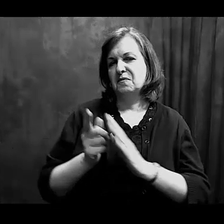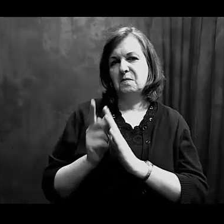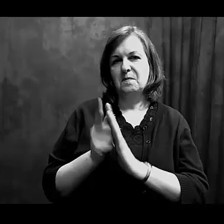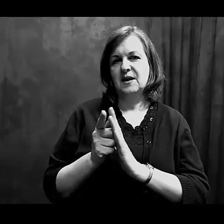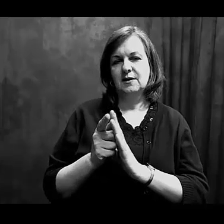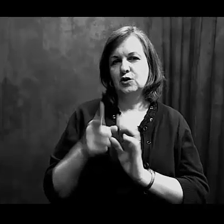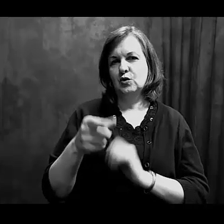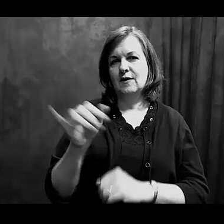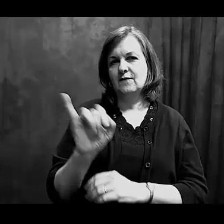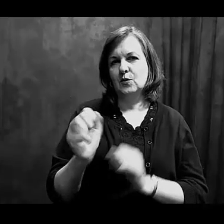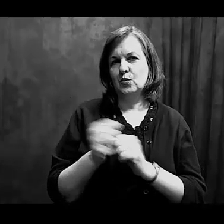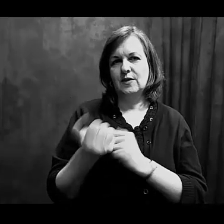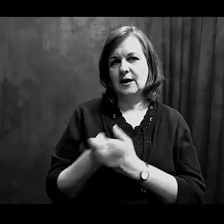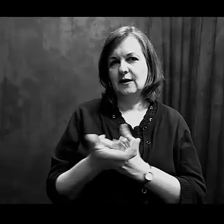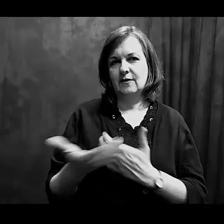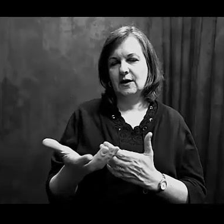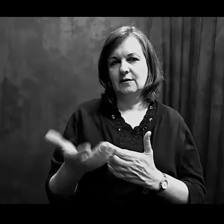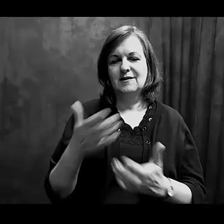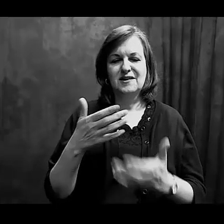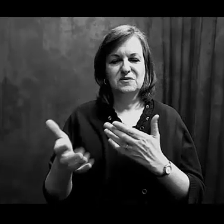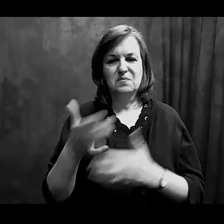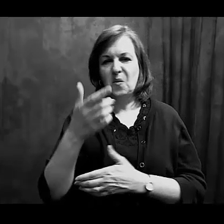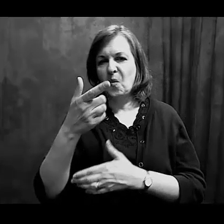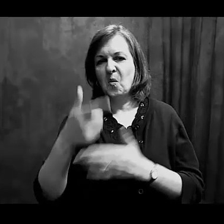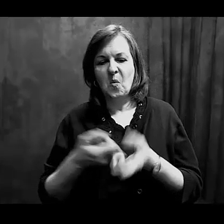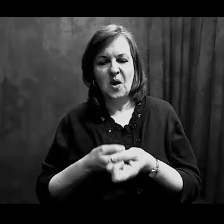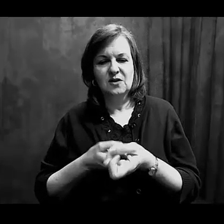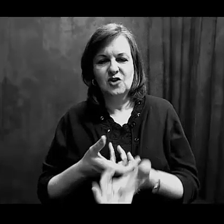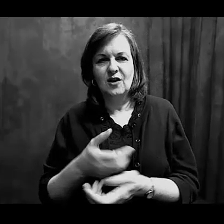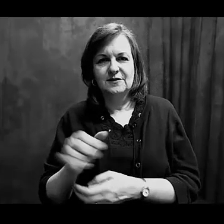as soon as you are infected with anything and it doesn't matter